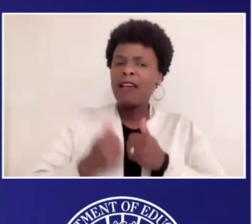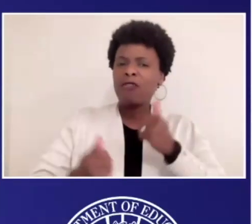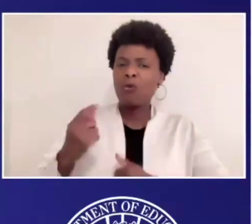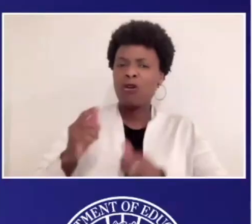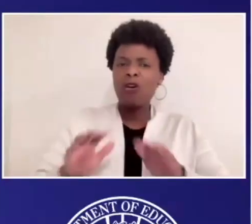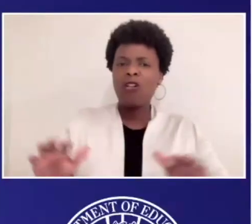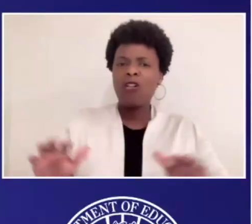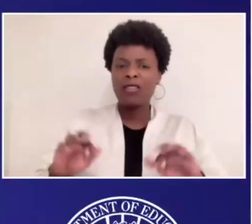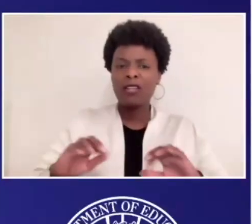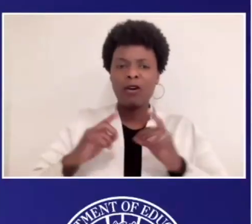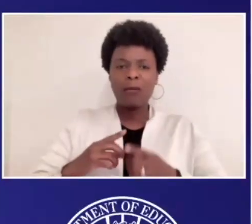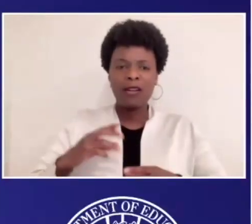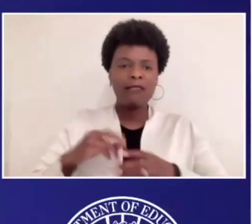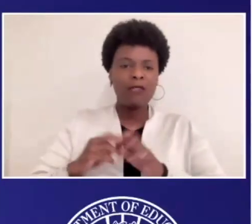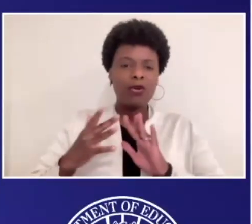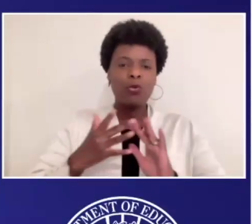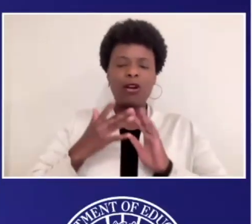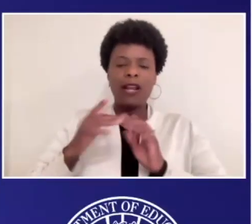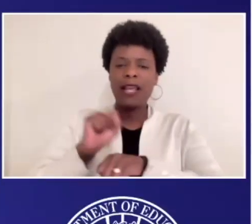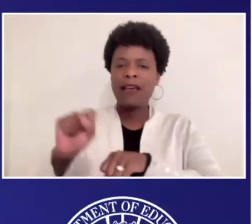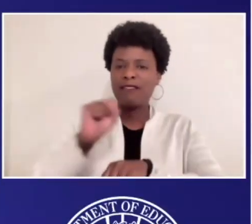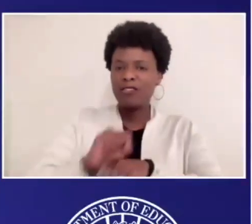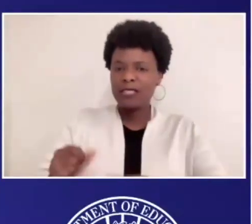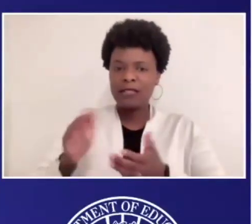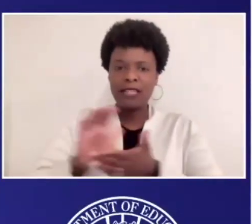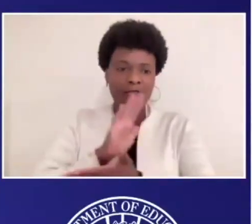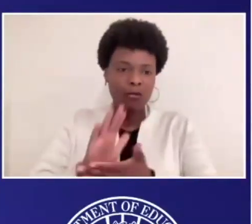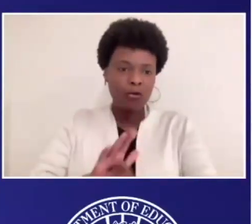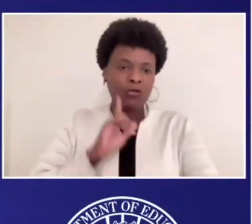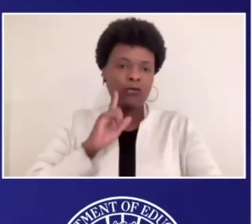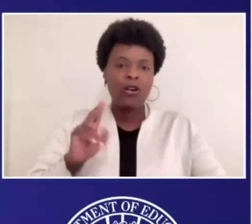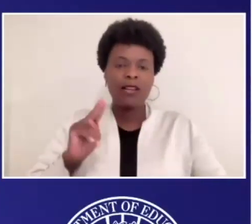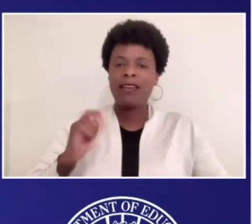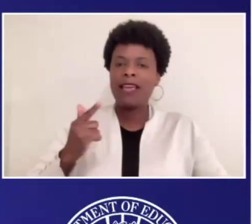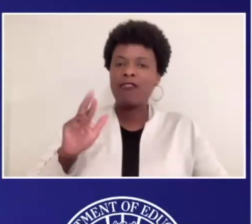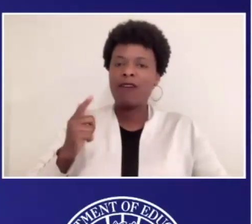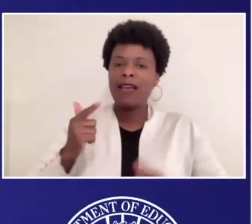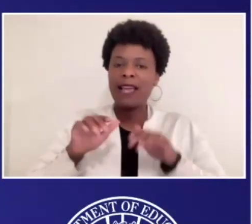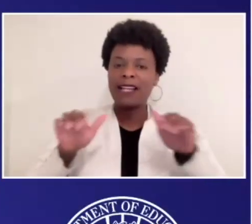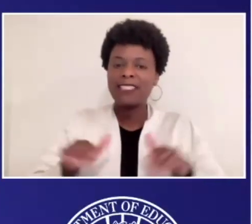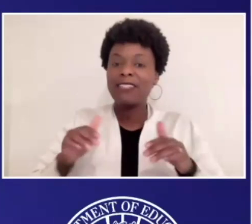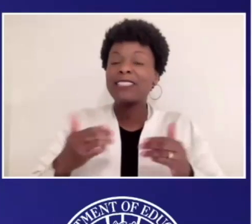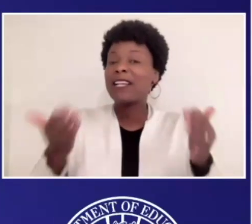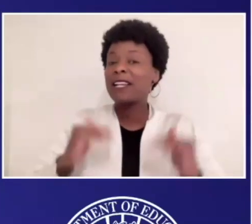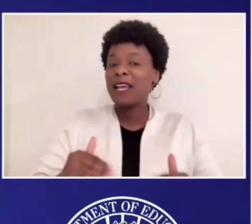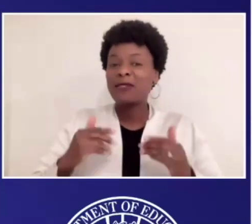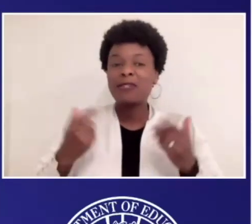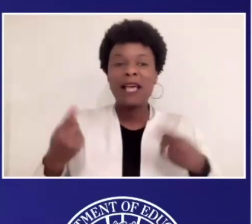As you've heard, the next steps are my team gets to start drafting this notice of proposed rulemaking. So you see the guy, Renee,